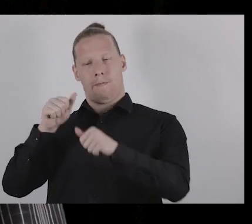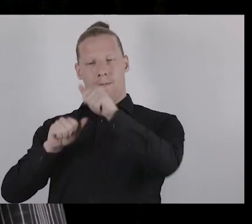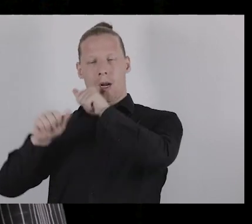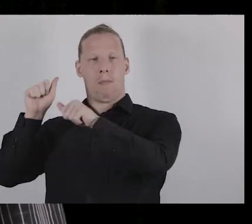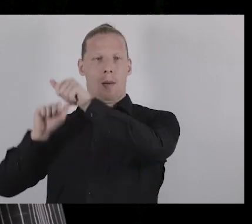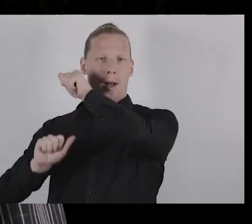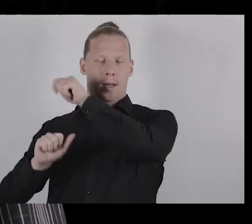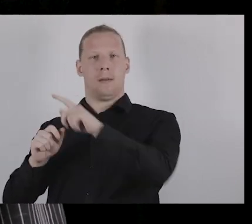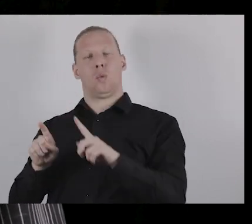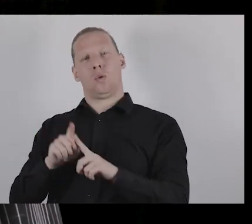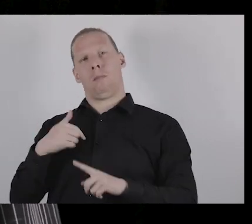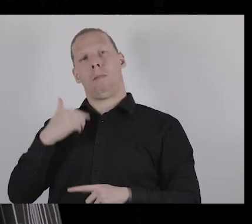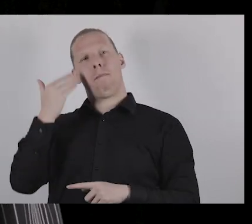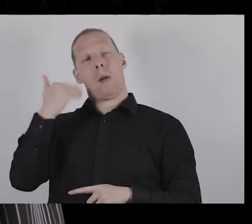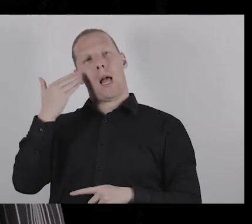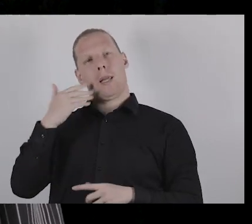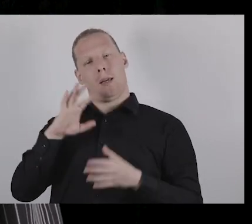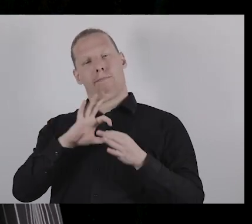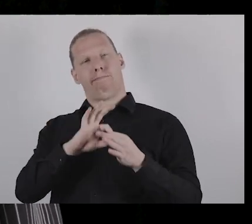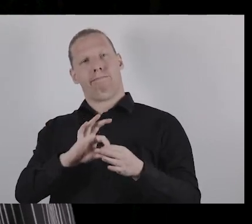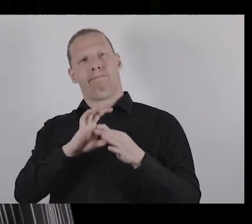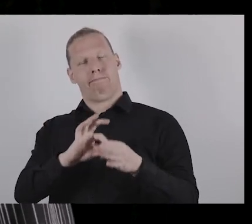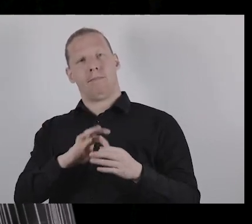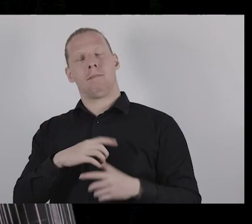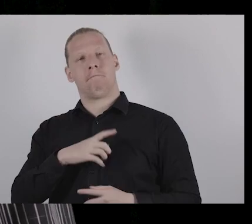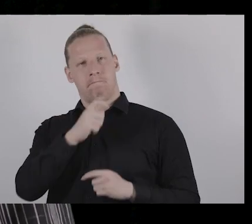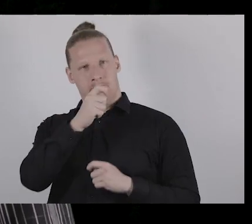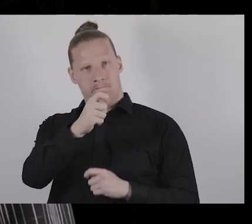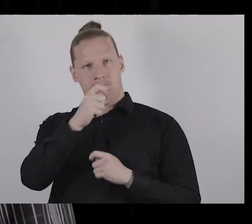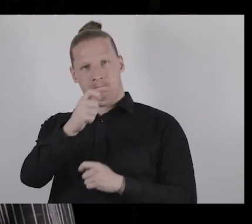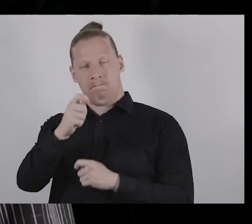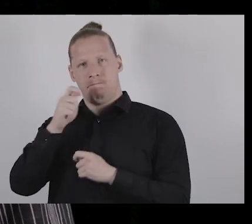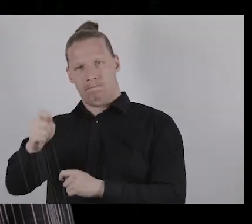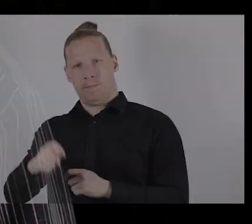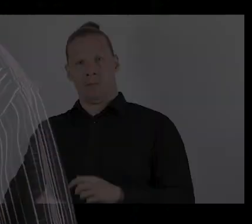and for my European heritage. Tēnā koutou katoa.